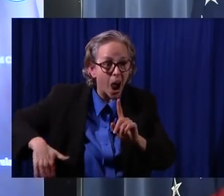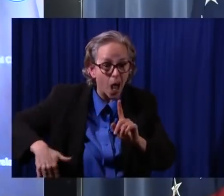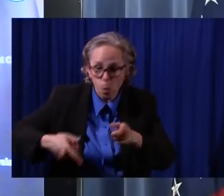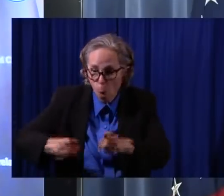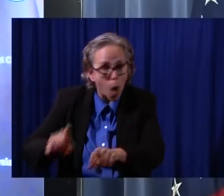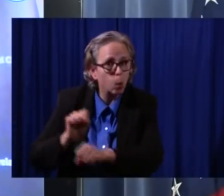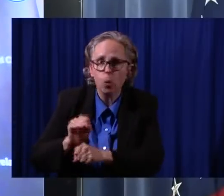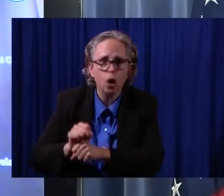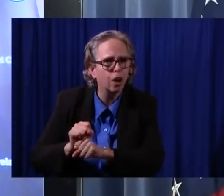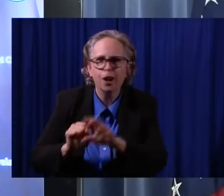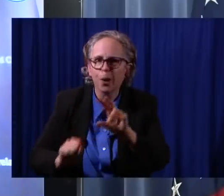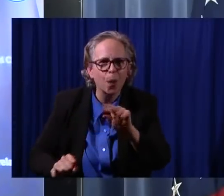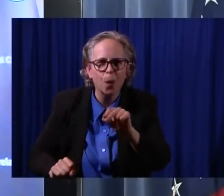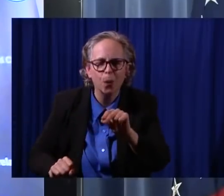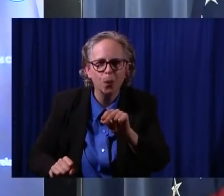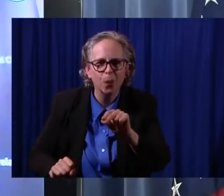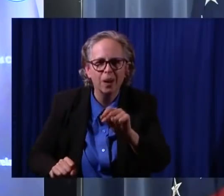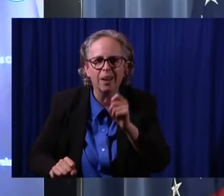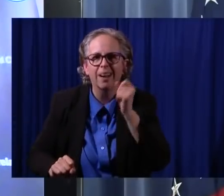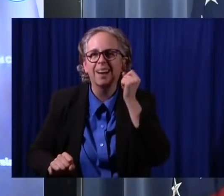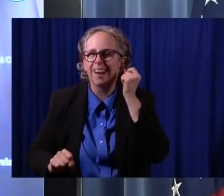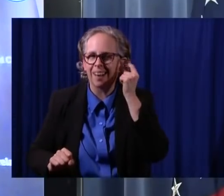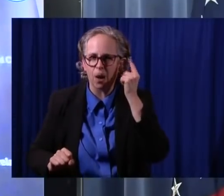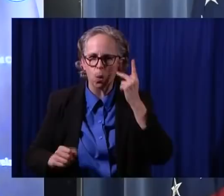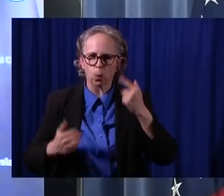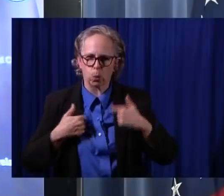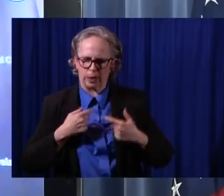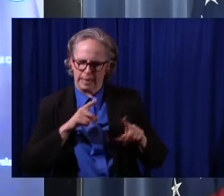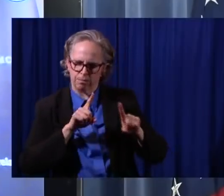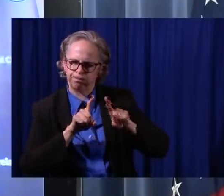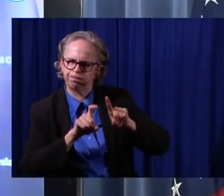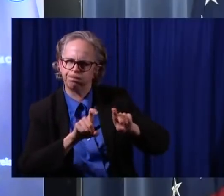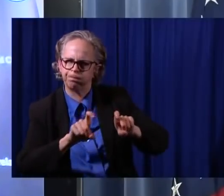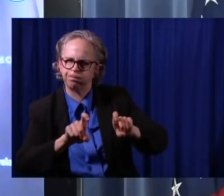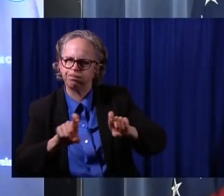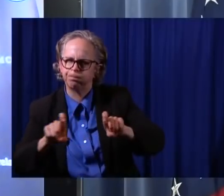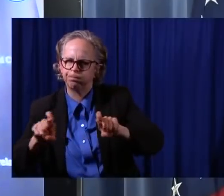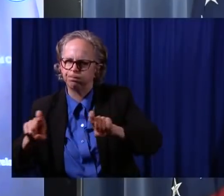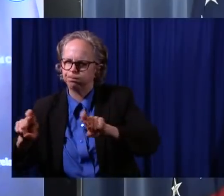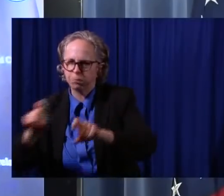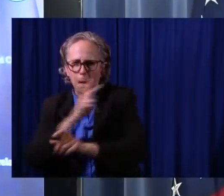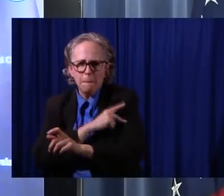THE SAFEST ENVIRONMENT TO BE IN AND WE HERE AT THE CLEVELAND CLINIC HAVE 60,000 EMPLOYEES,